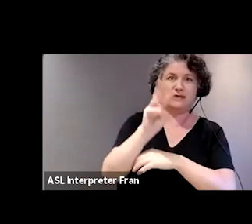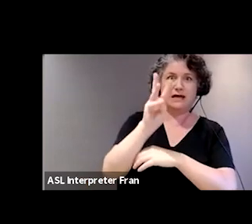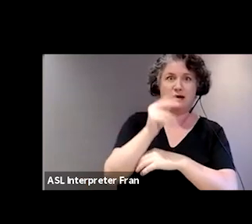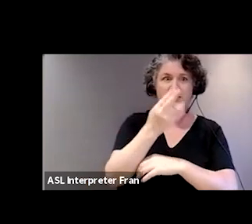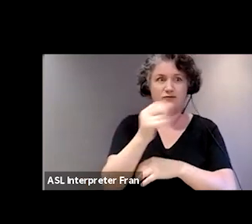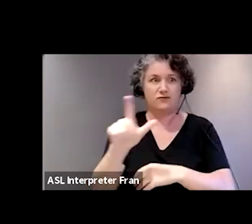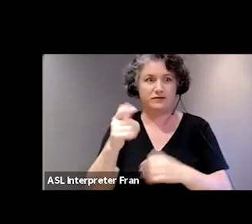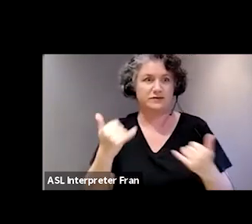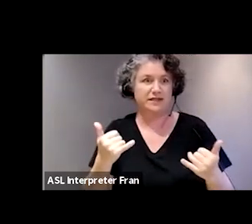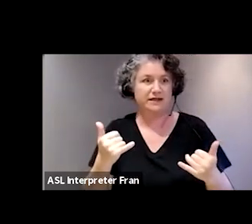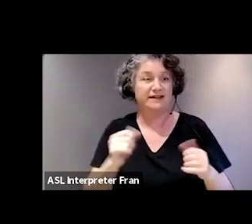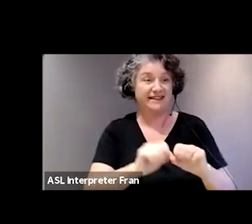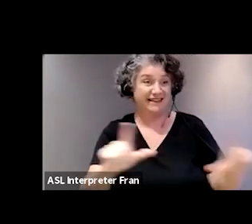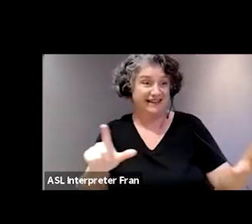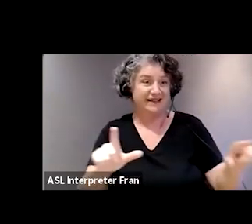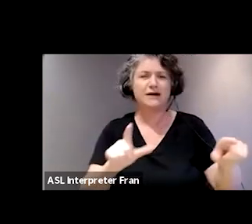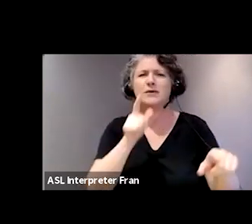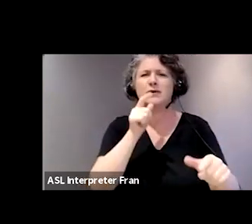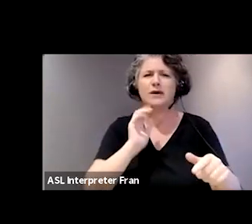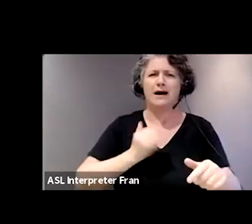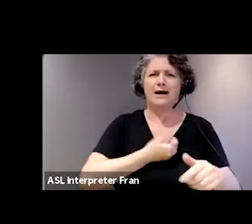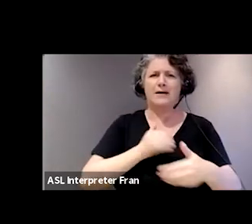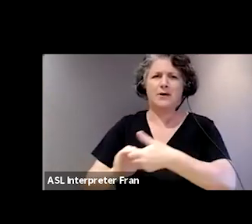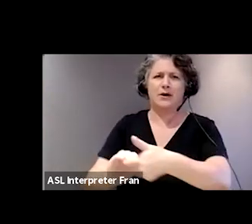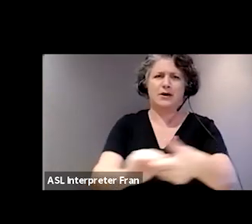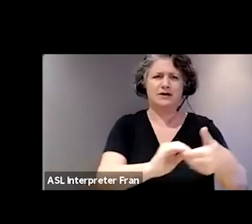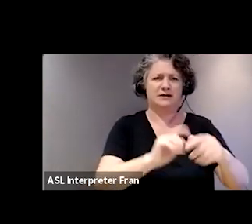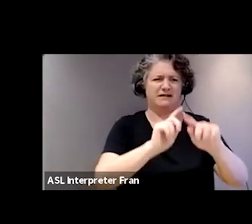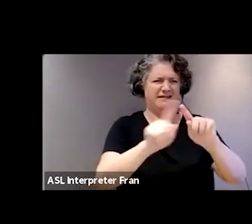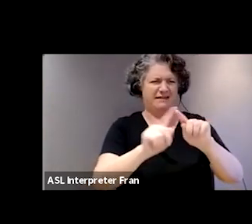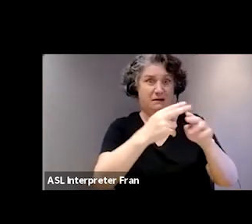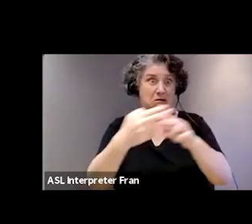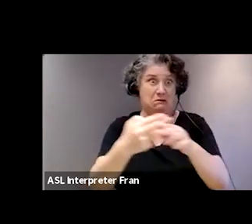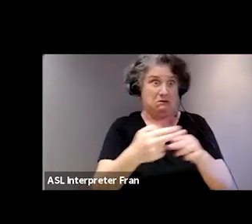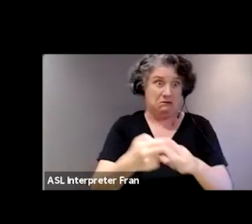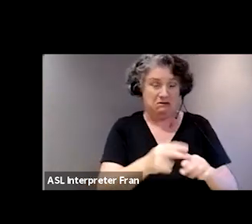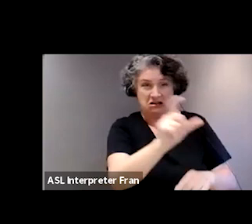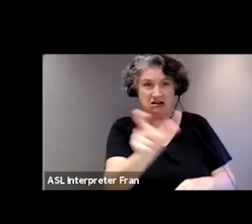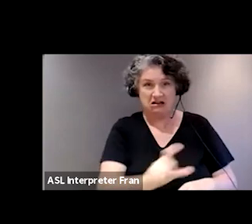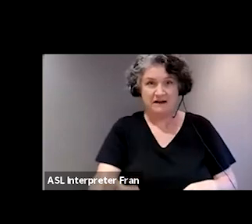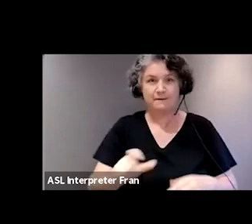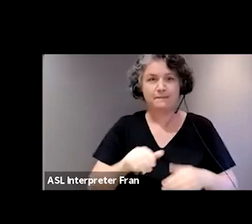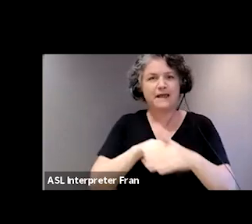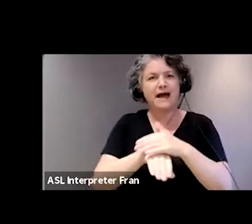is so part of that, cold and flu is not something we hear of a total loss. » WENDY PORCH: Great, thank you. And I think unless anybody has any really urgent